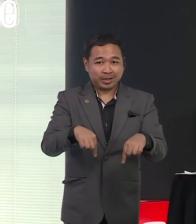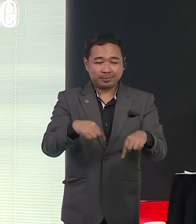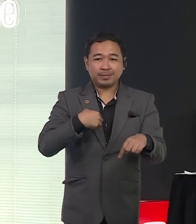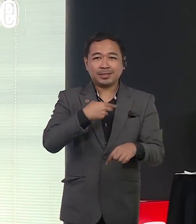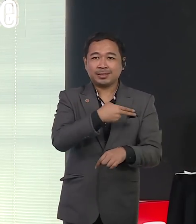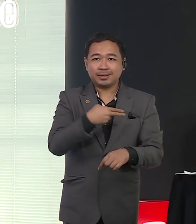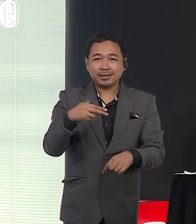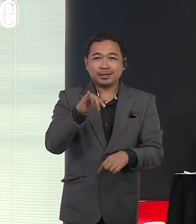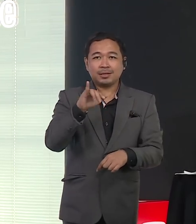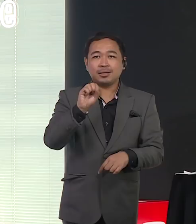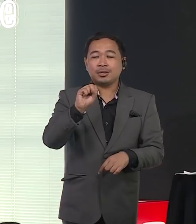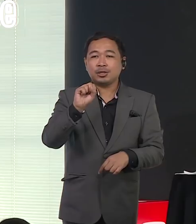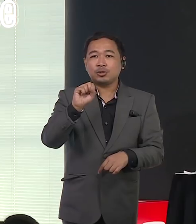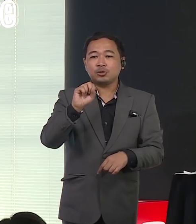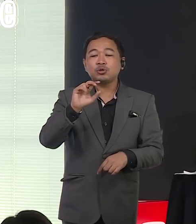Good afternoon, everybody.